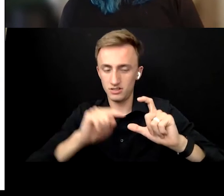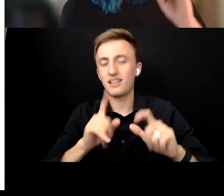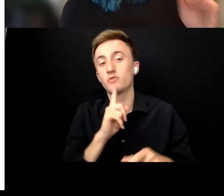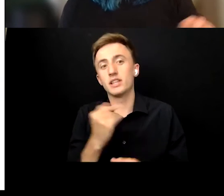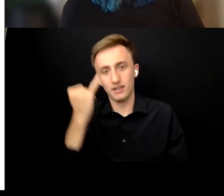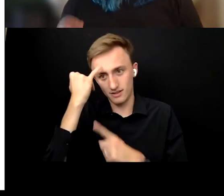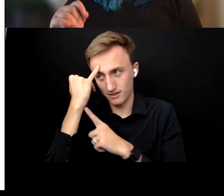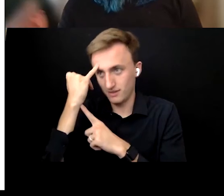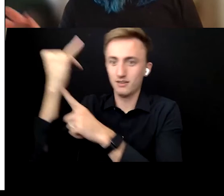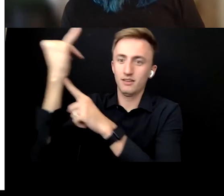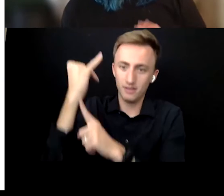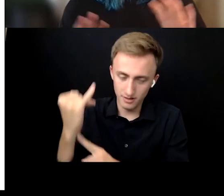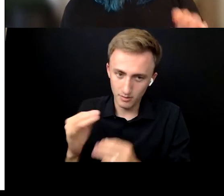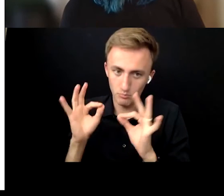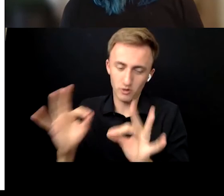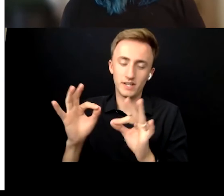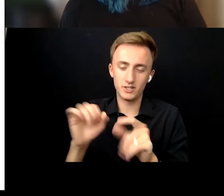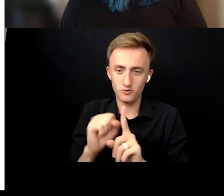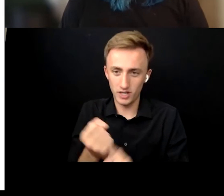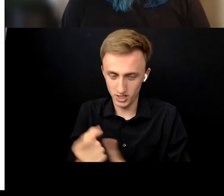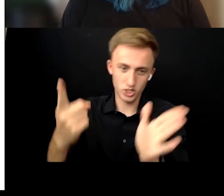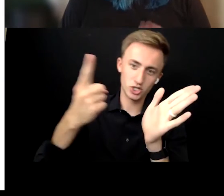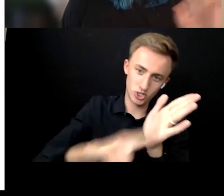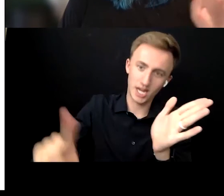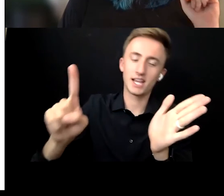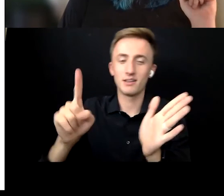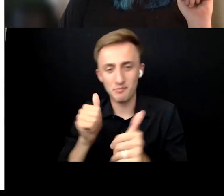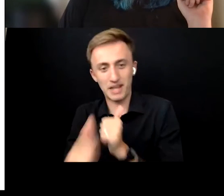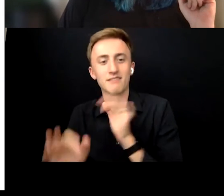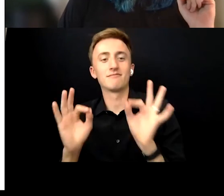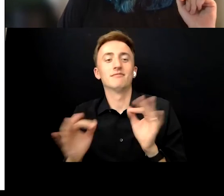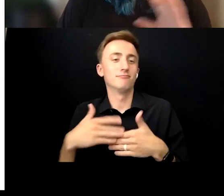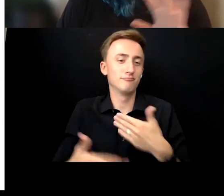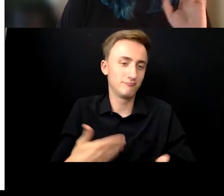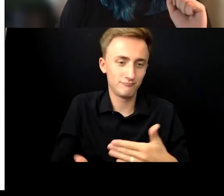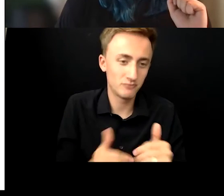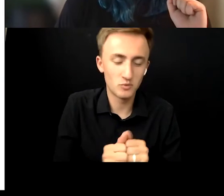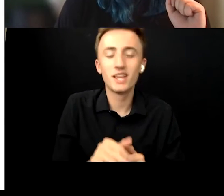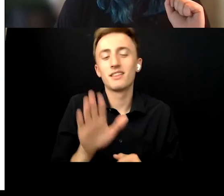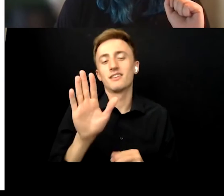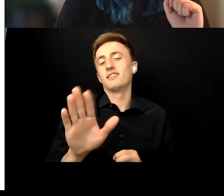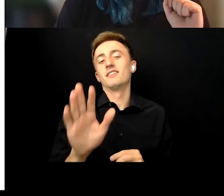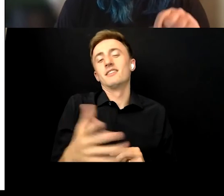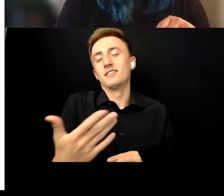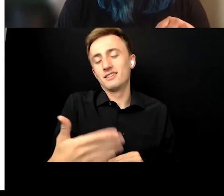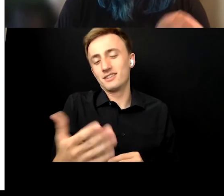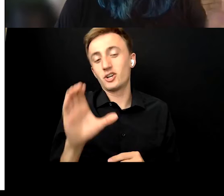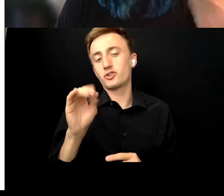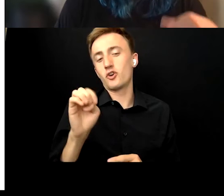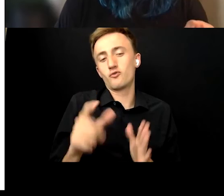right? Great. Check vehicle pass that. Move further into your code review. There is also